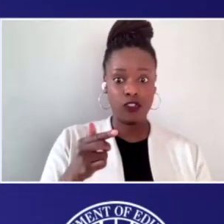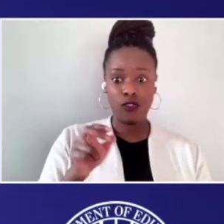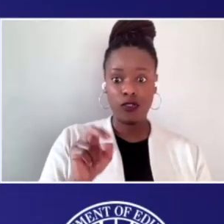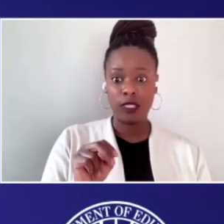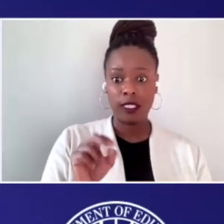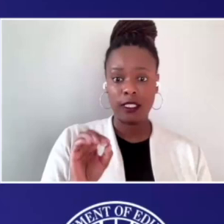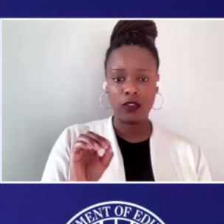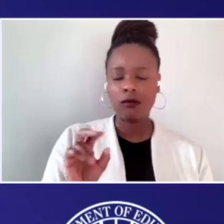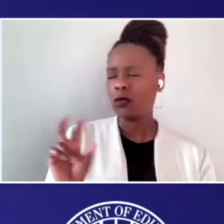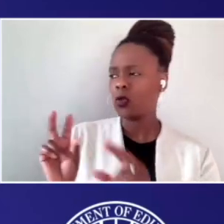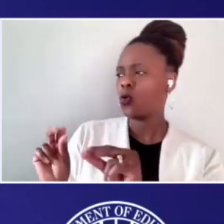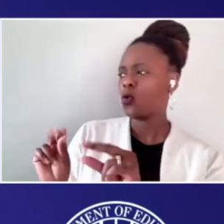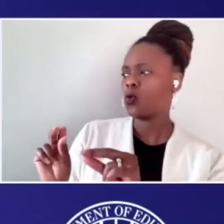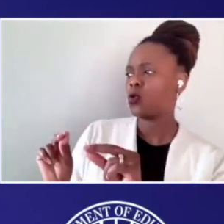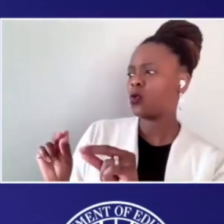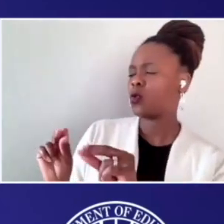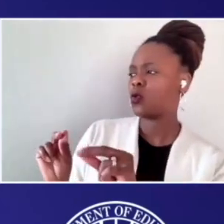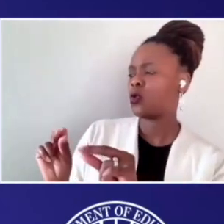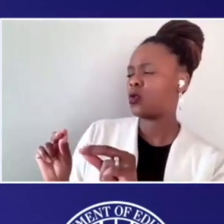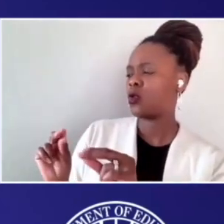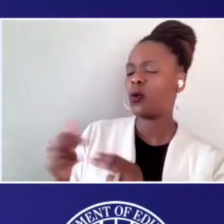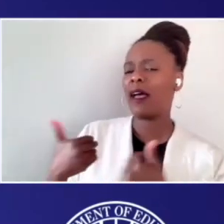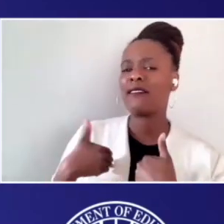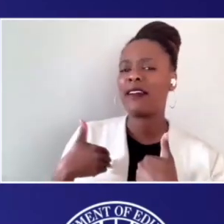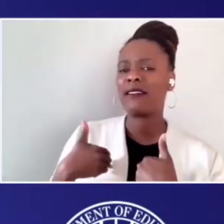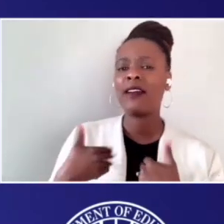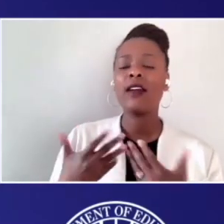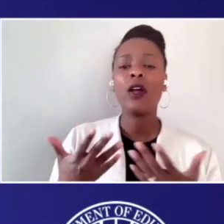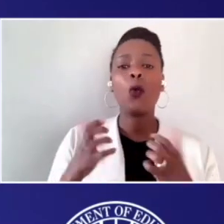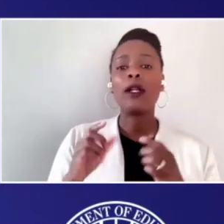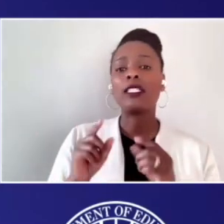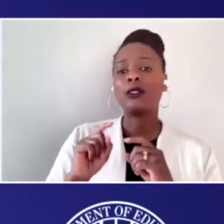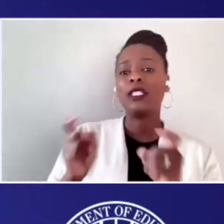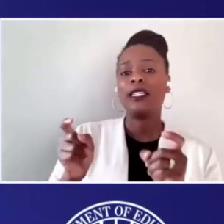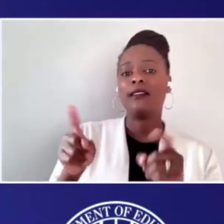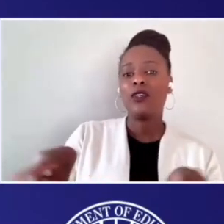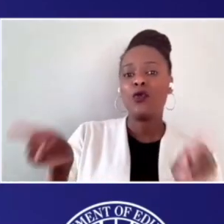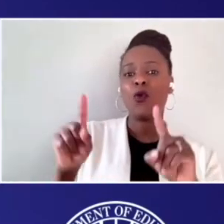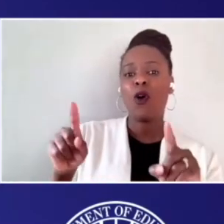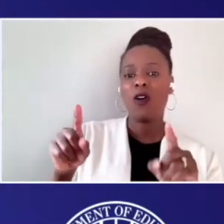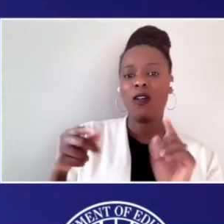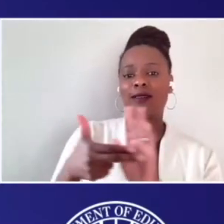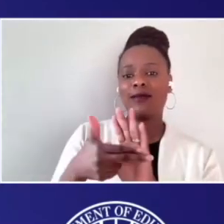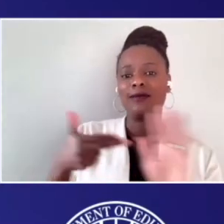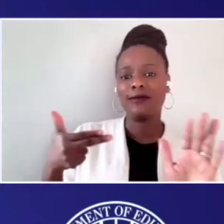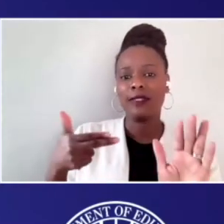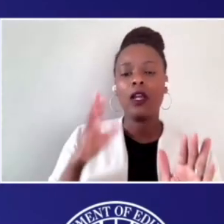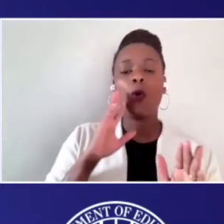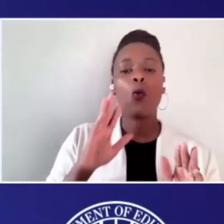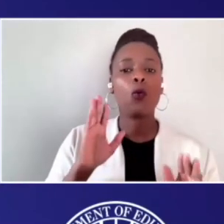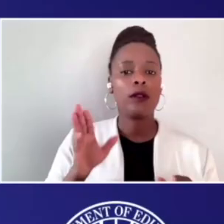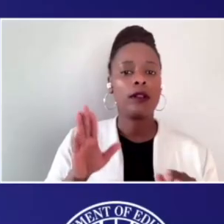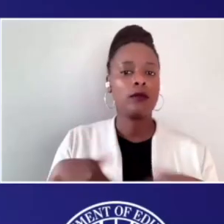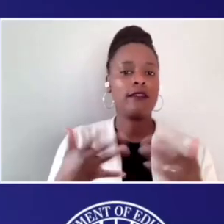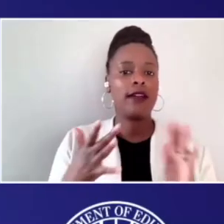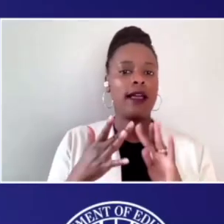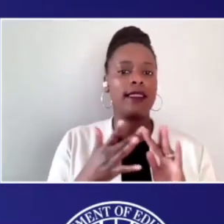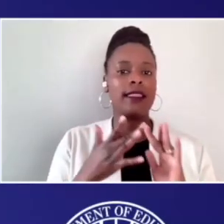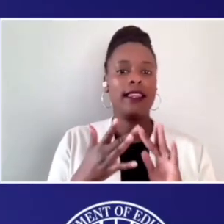dear colleague letter? No, we have it. We want to give you what it is, so we're going to provide you the link. But he was giving you the identifier in